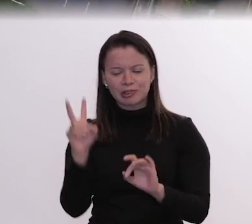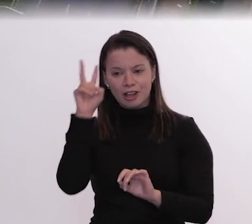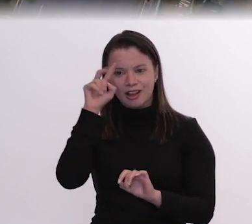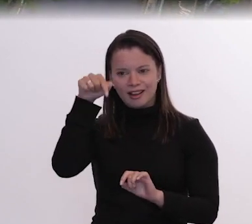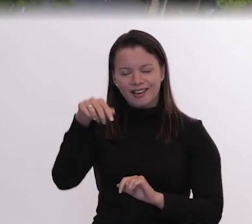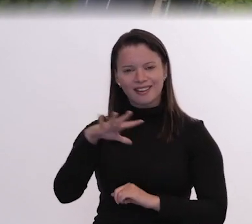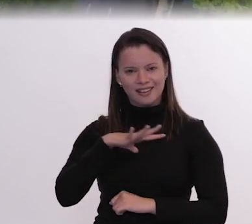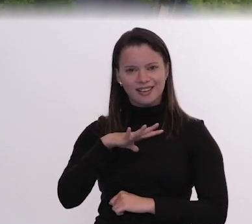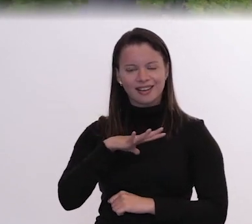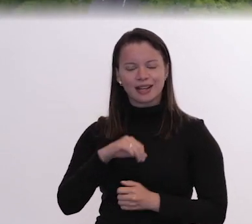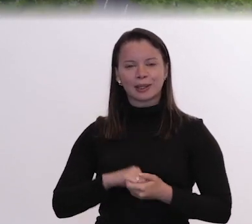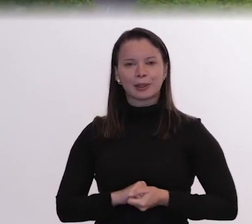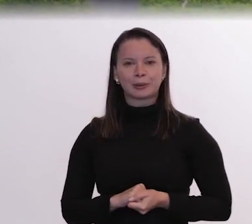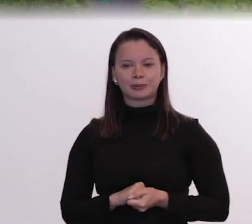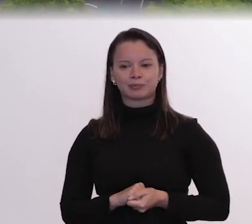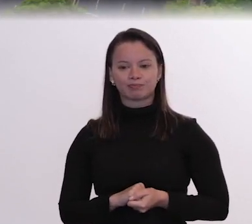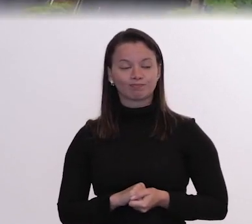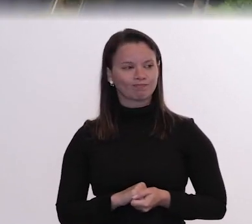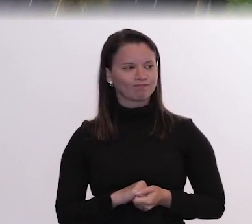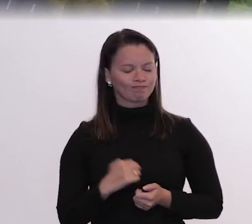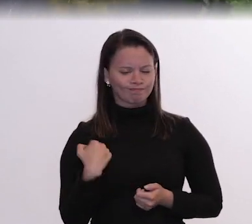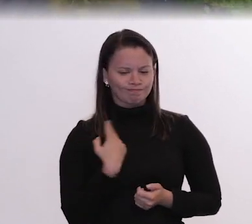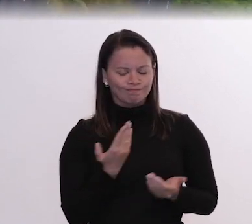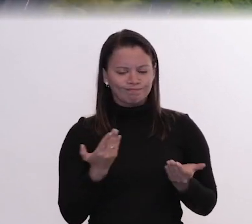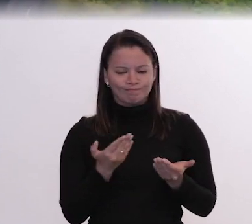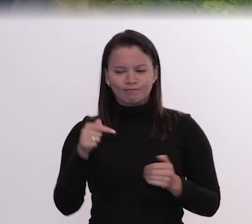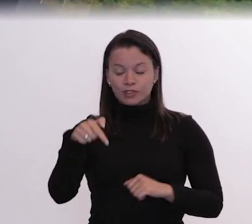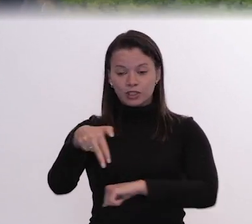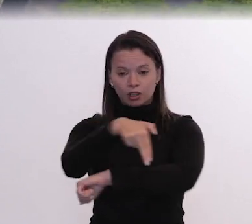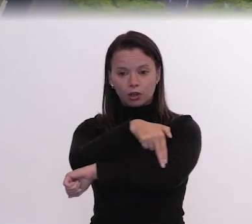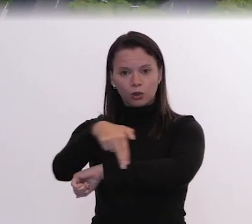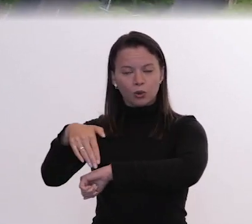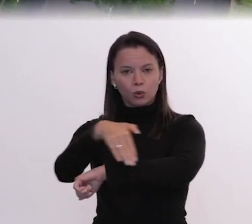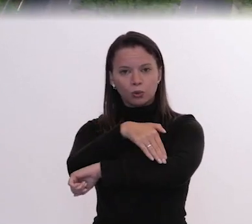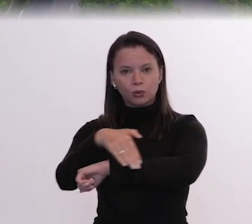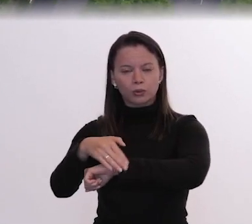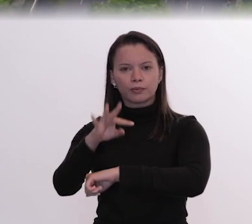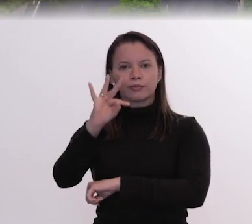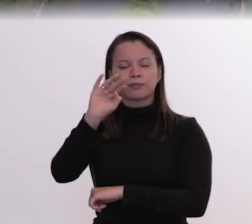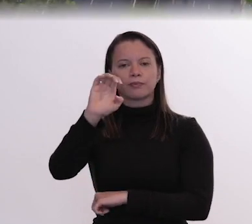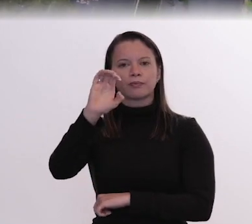The fact that it is located on the corner of Teodoro Sampaio Street and Dr. Arnaldo Avenue